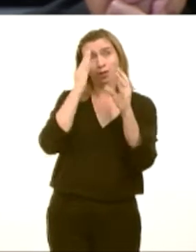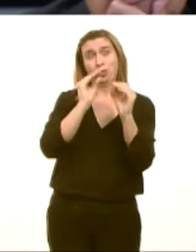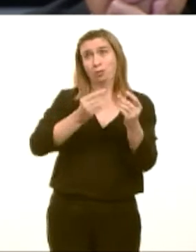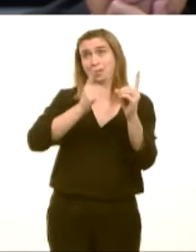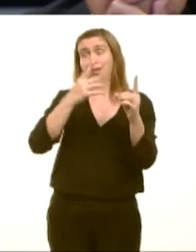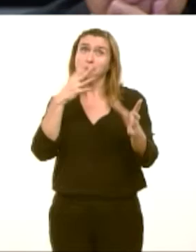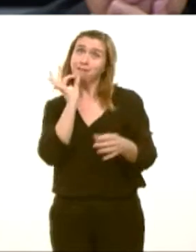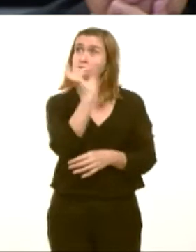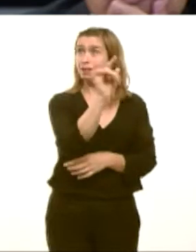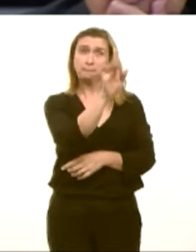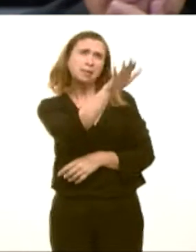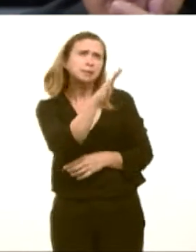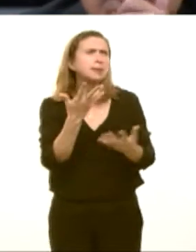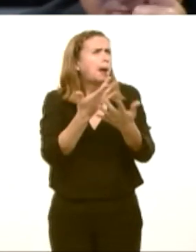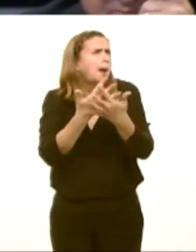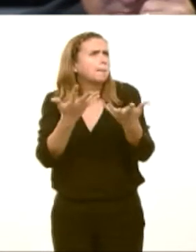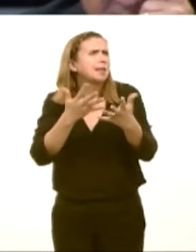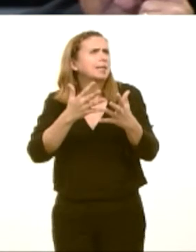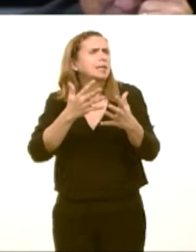at the Children, Young People and Education Committee last week.